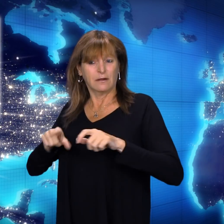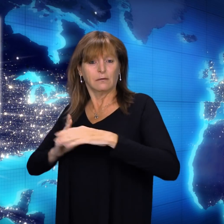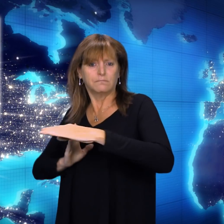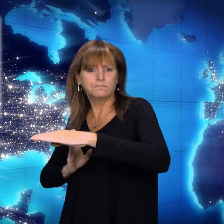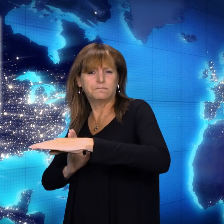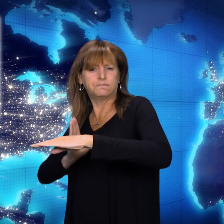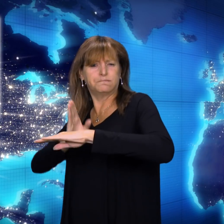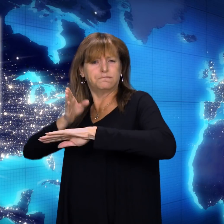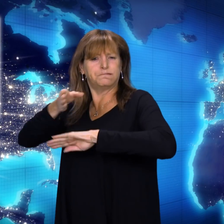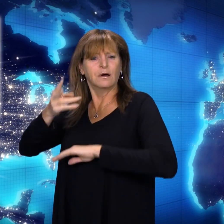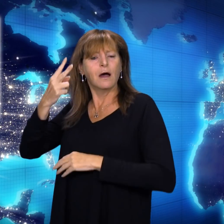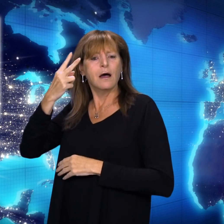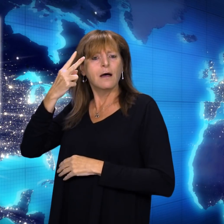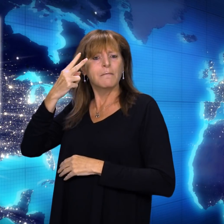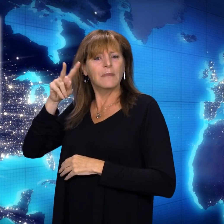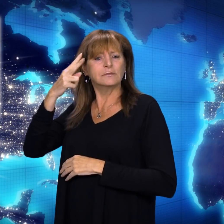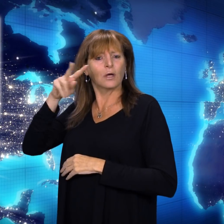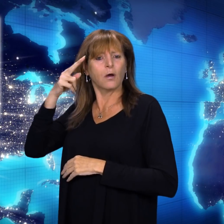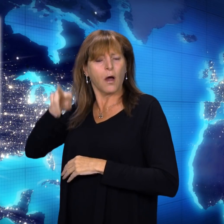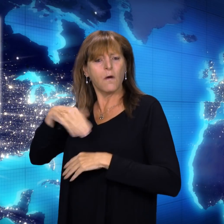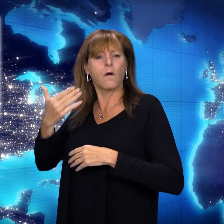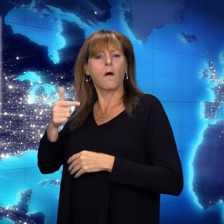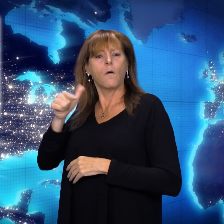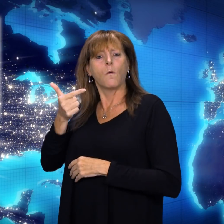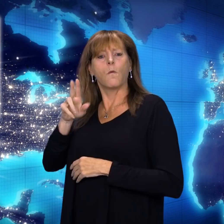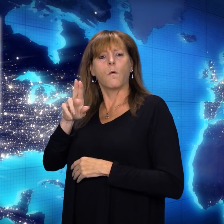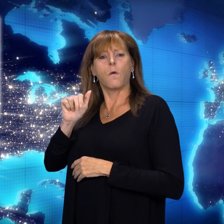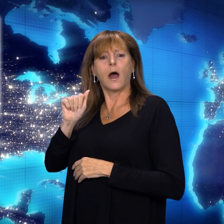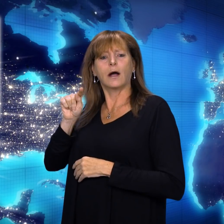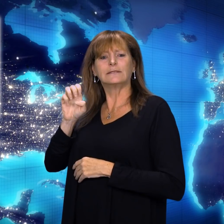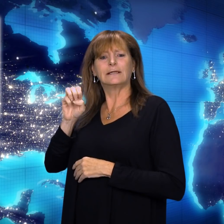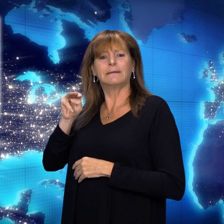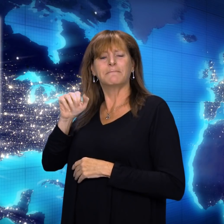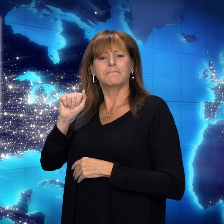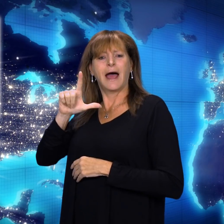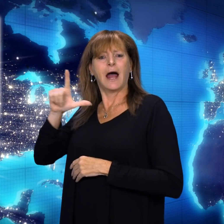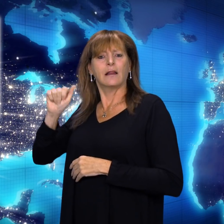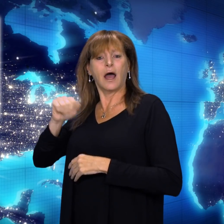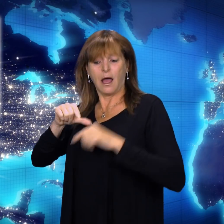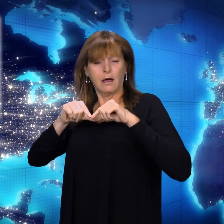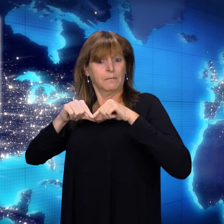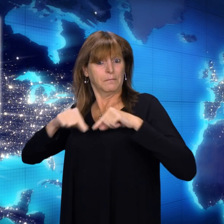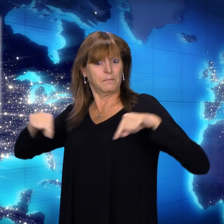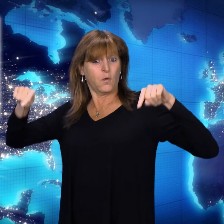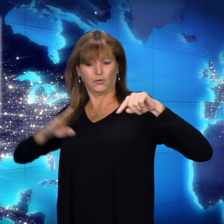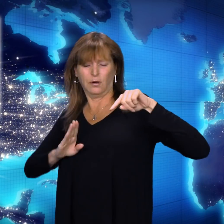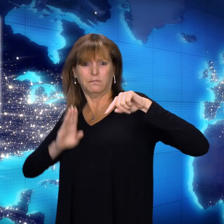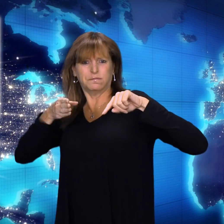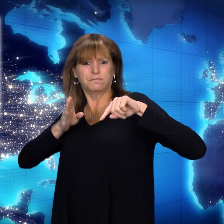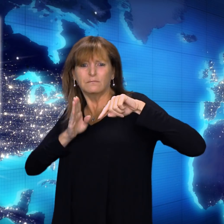walk the remaining 1,800 kilometers